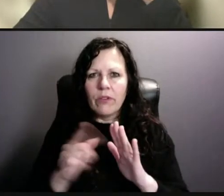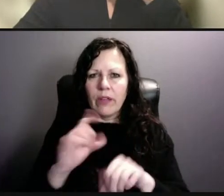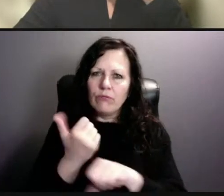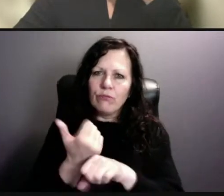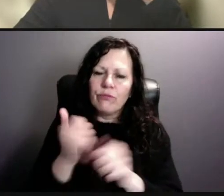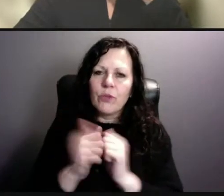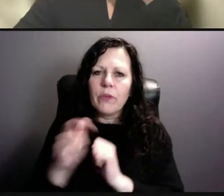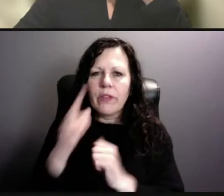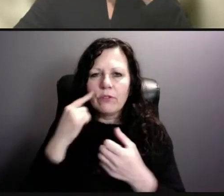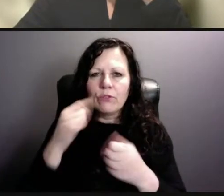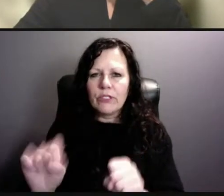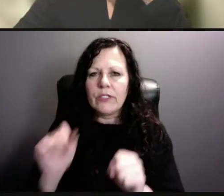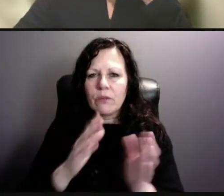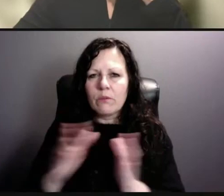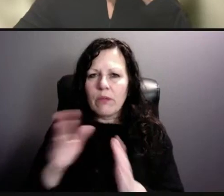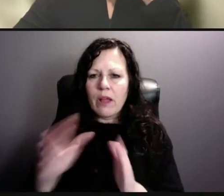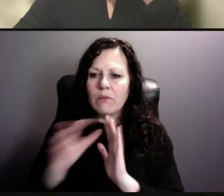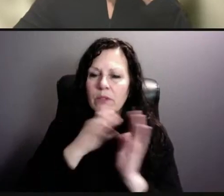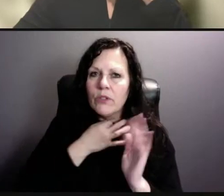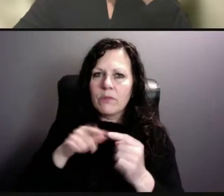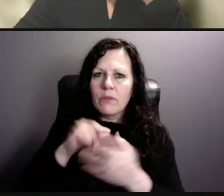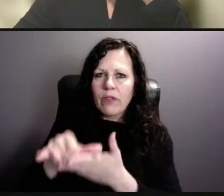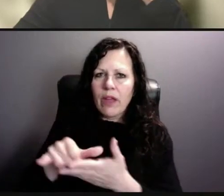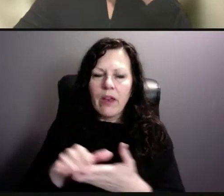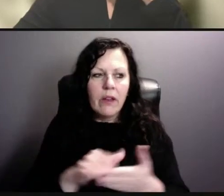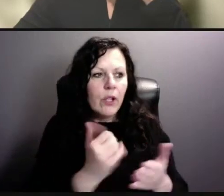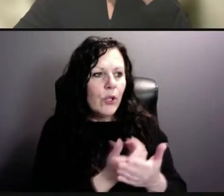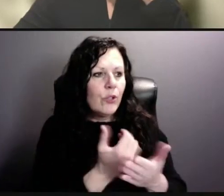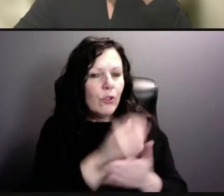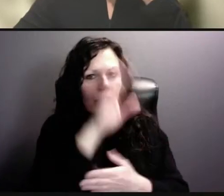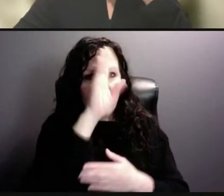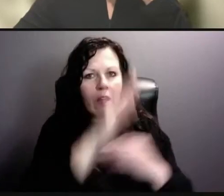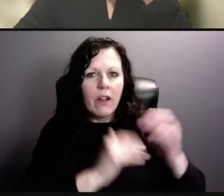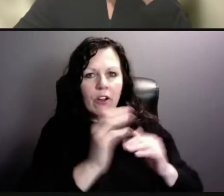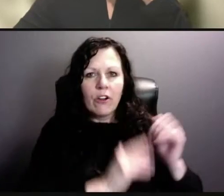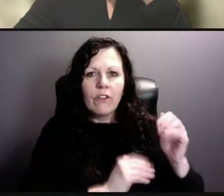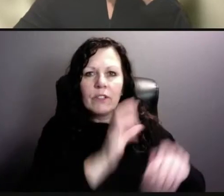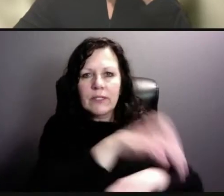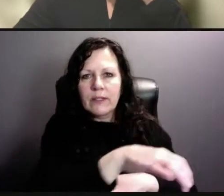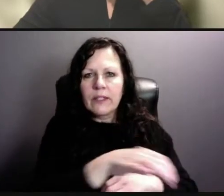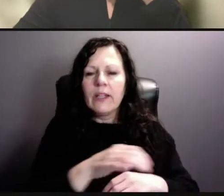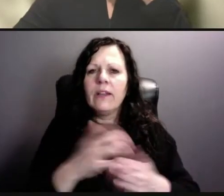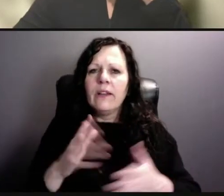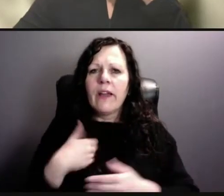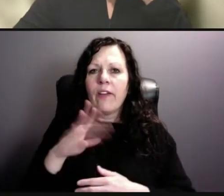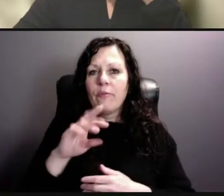CLOSER TO CHIEF WOMACK'S COMMUNITY POLICING MODEL THAT